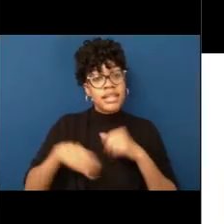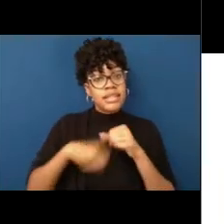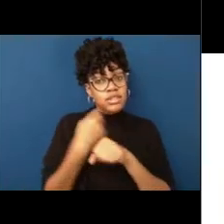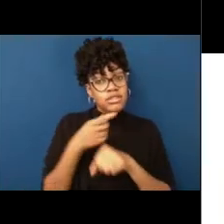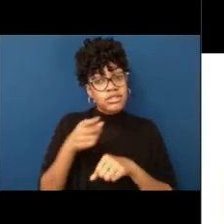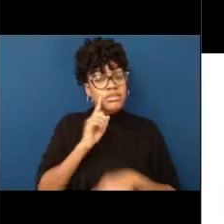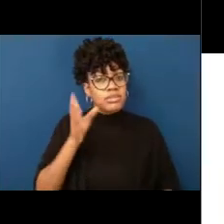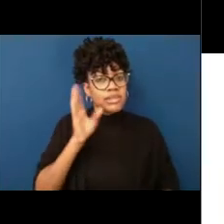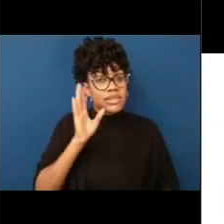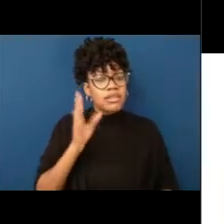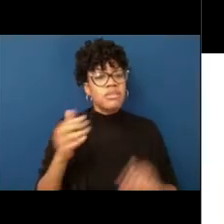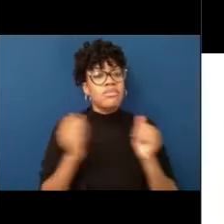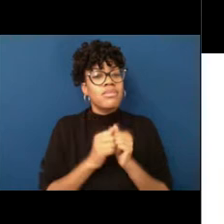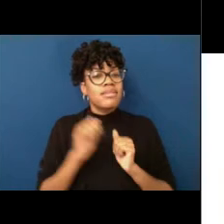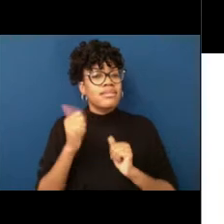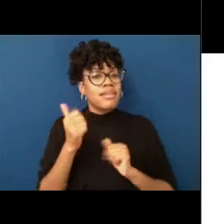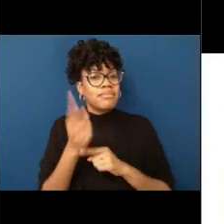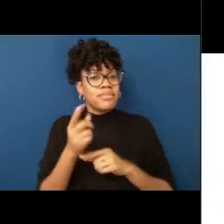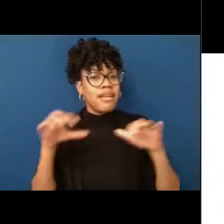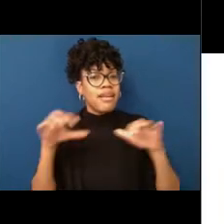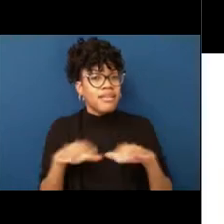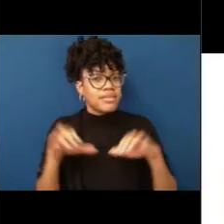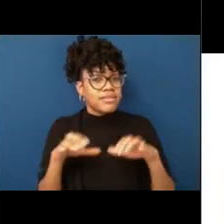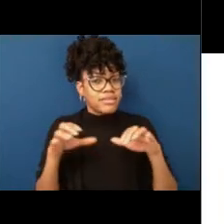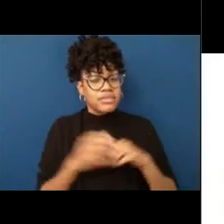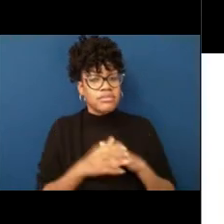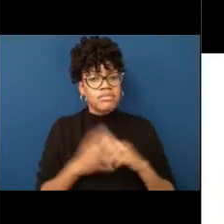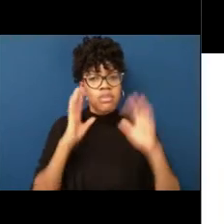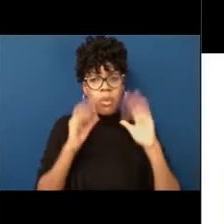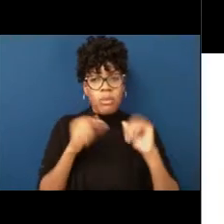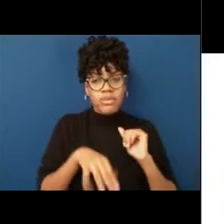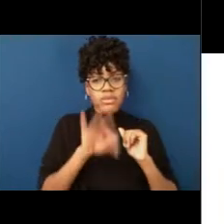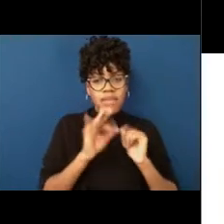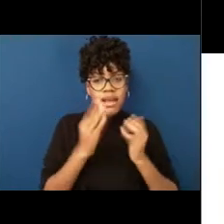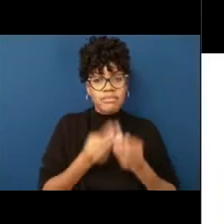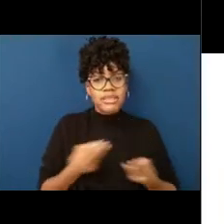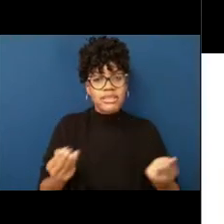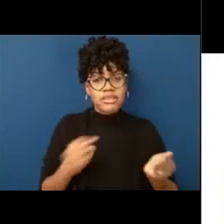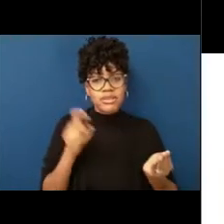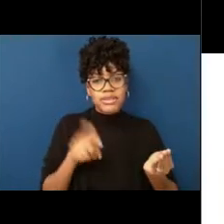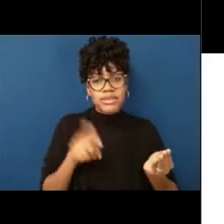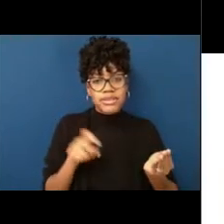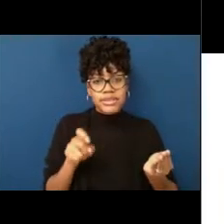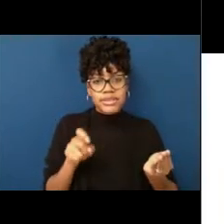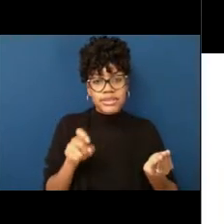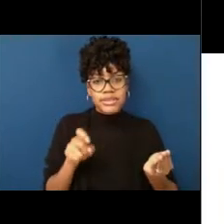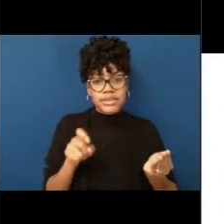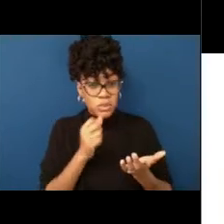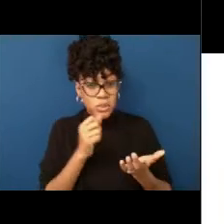and we hope you were able to find the list of materials you'll need in advance. If you didn't get a chance, this webinar is recorded,